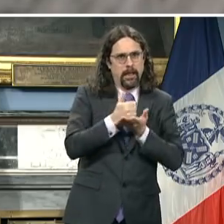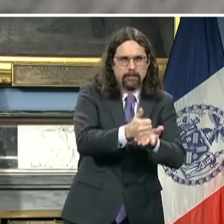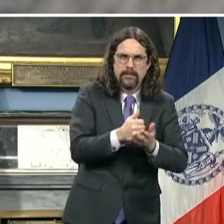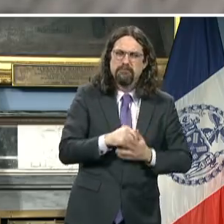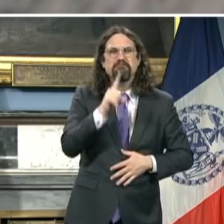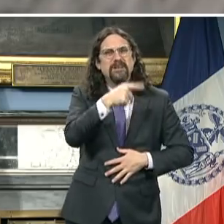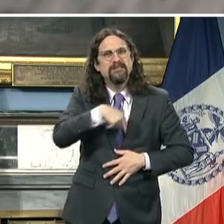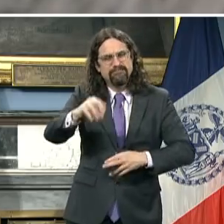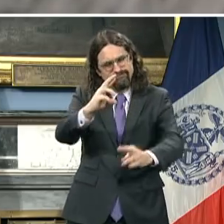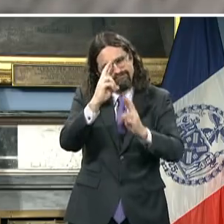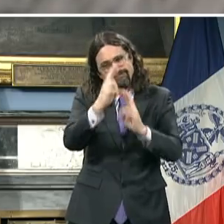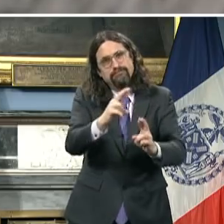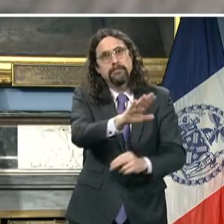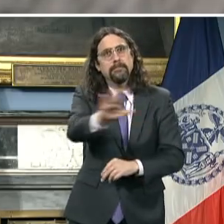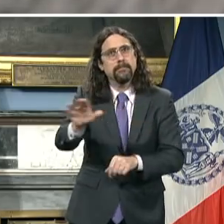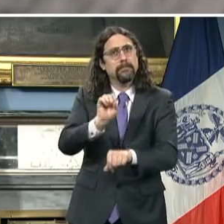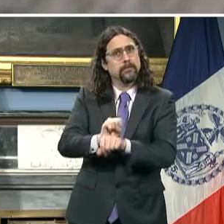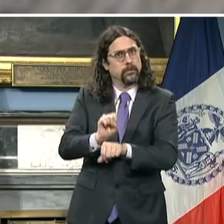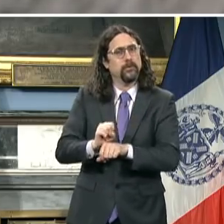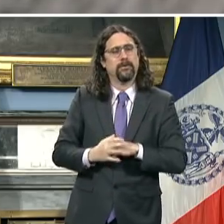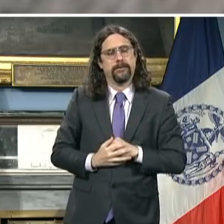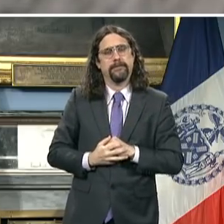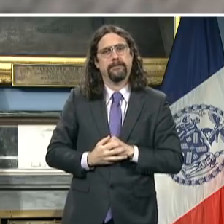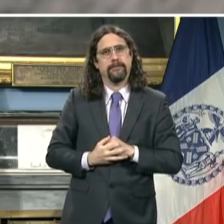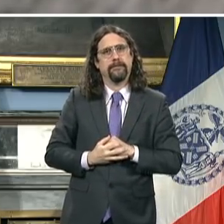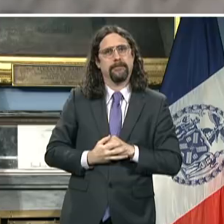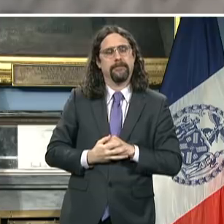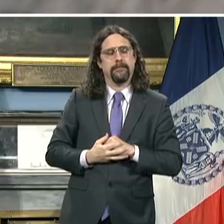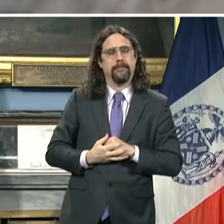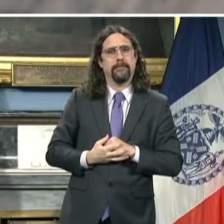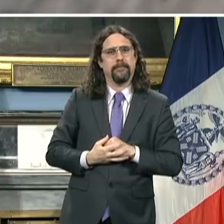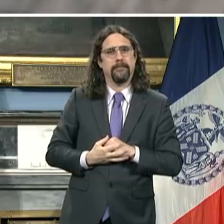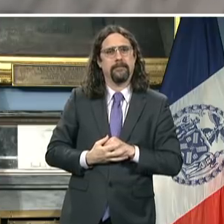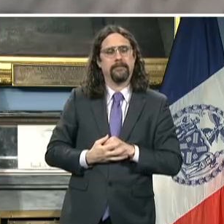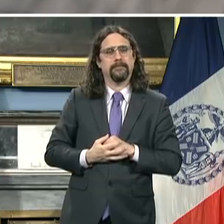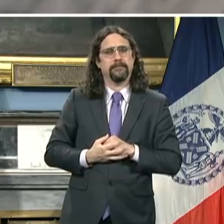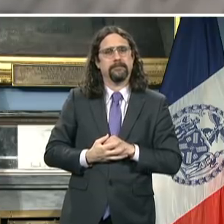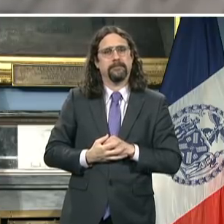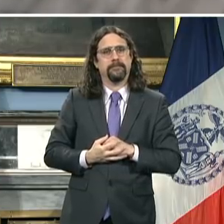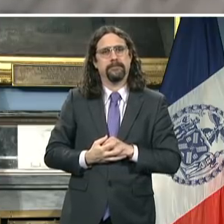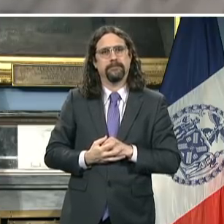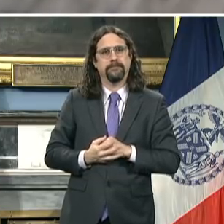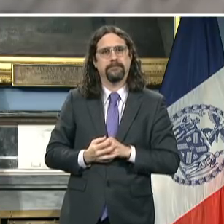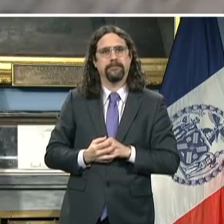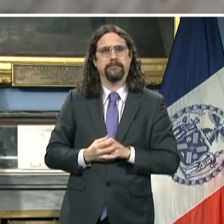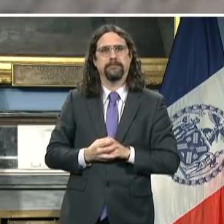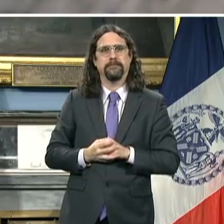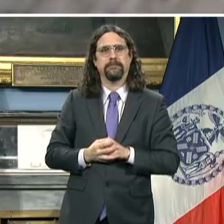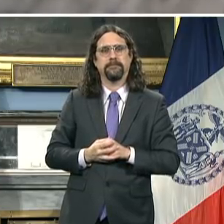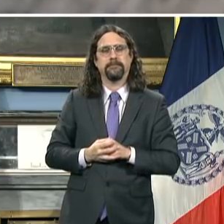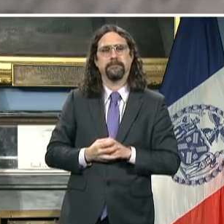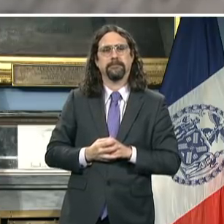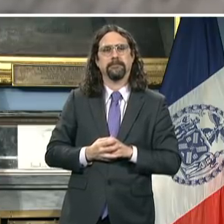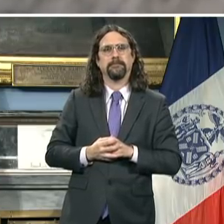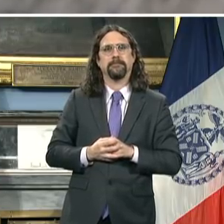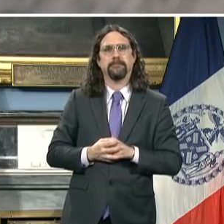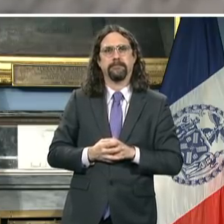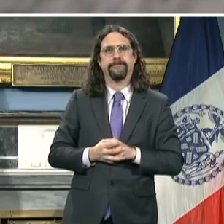THOSE WHO ARE PROTECTING US. AND I WANT TO THA ANKLL THESE GOOD WORKING PEOPLE FOR WHAT